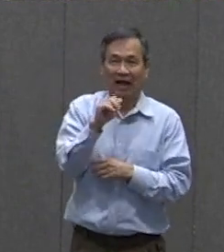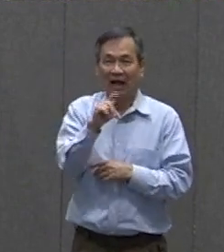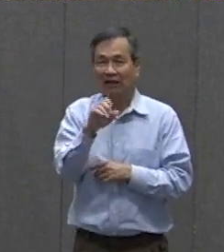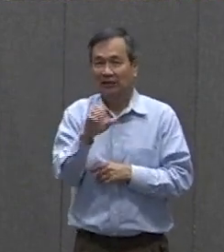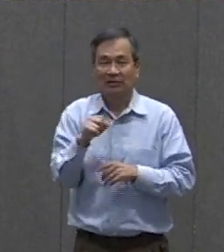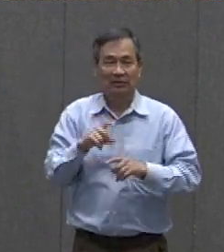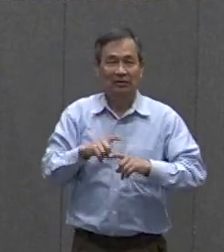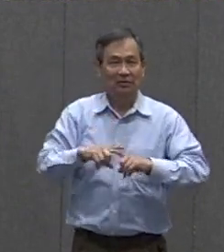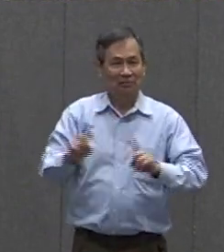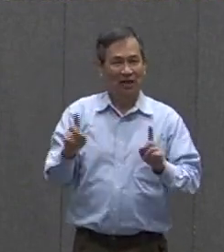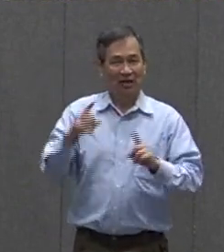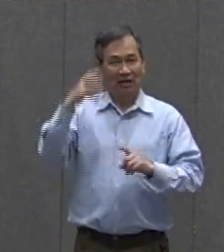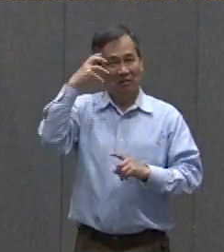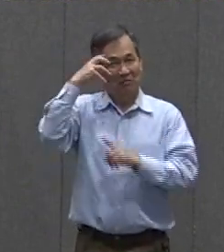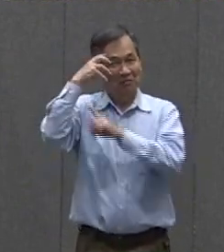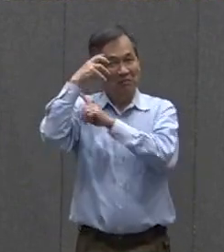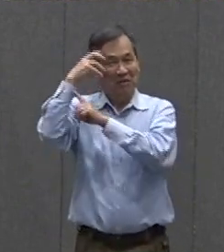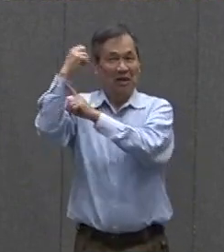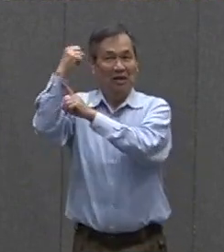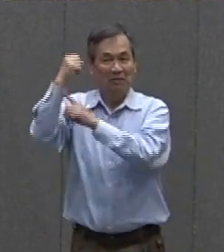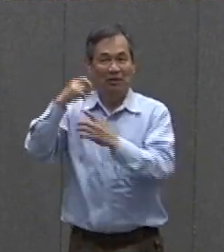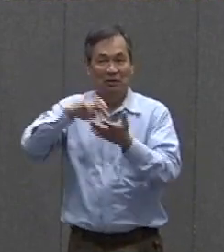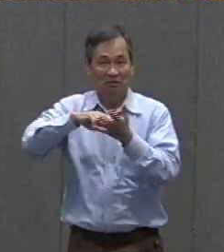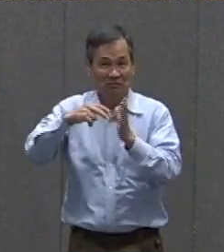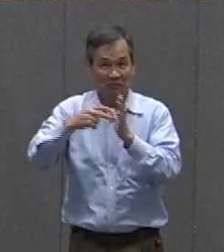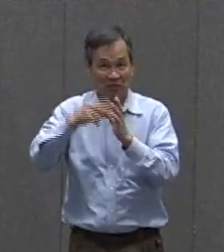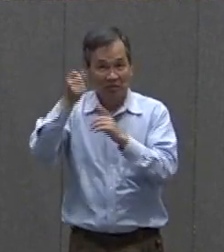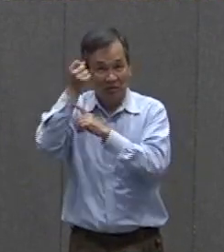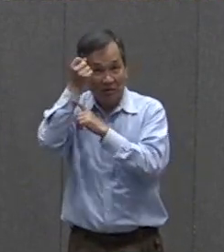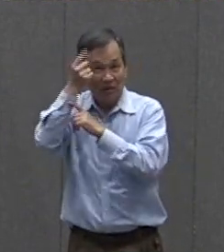And memory doesn't necessarily mean that they understand it.